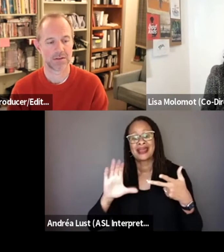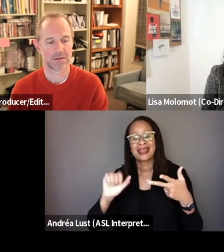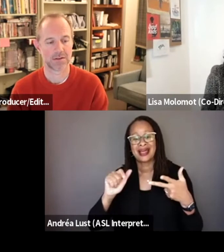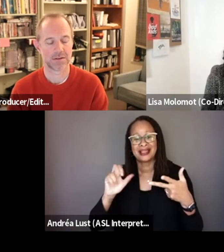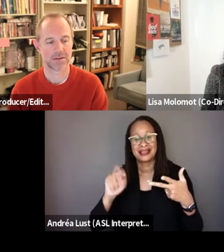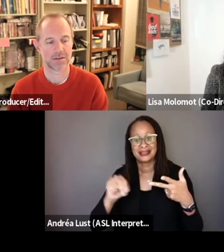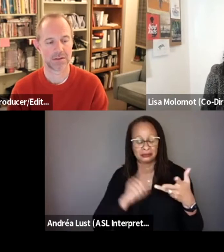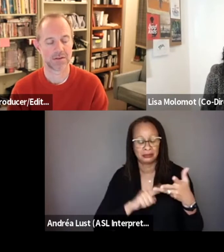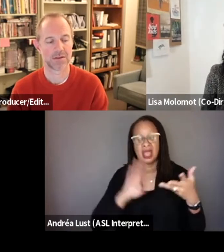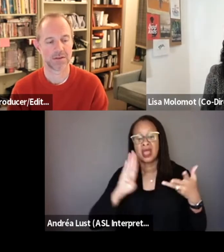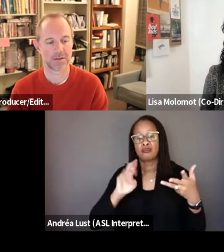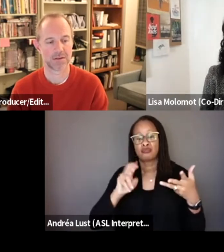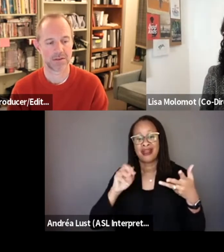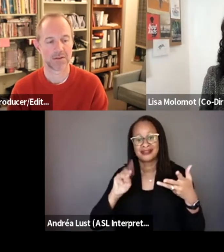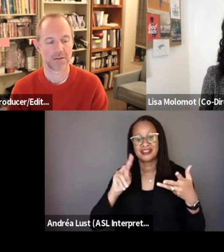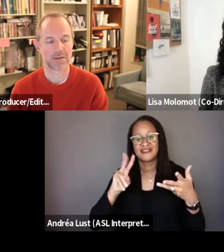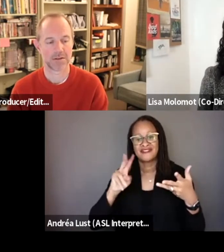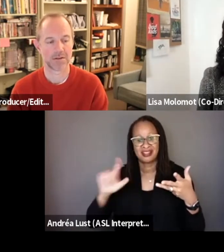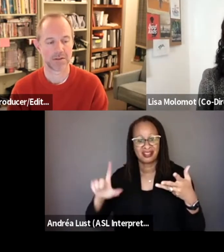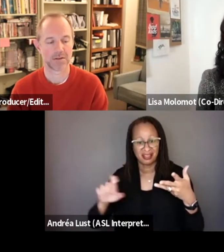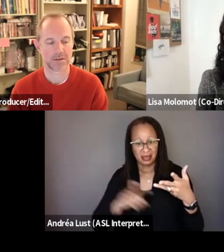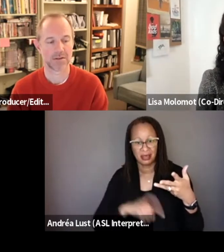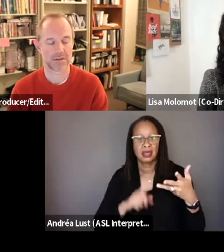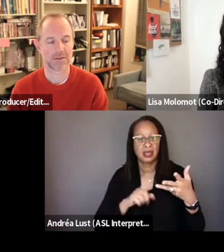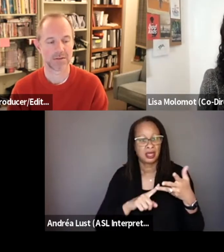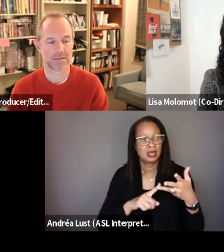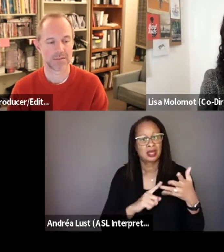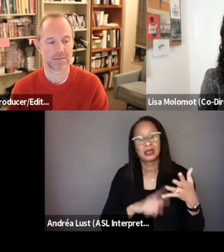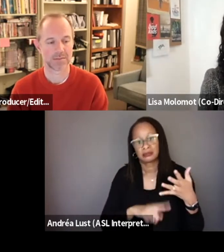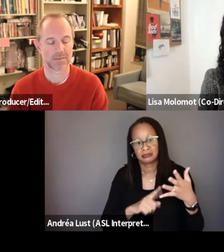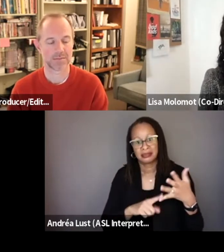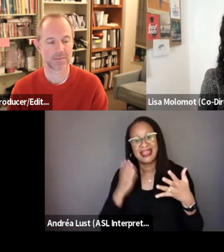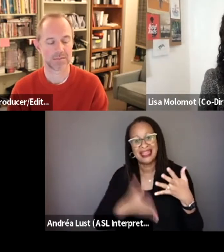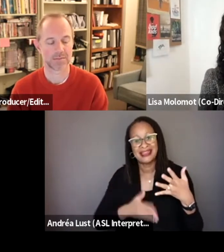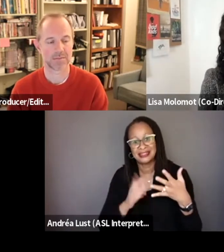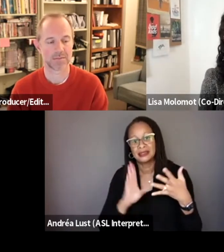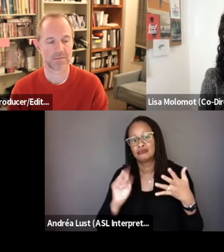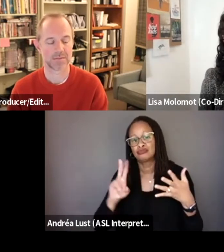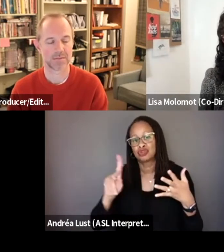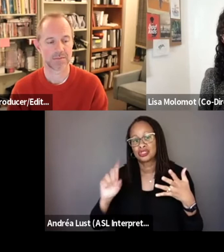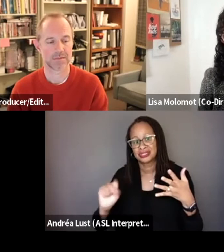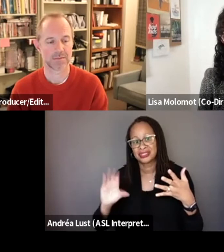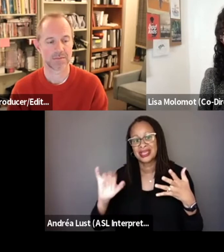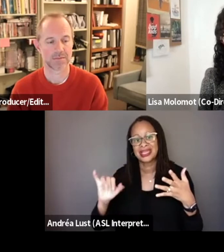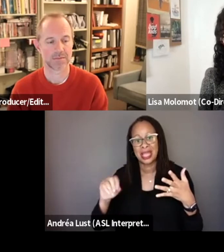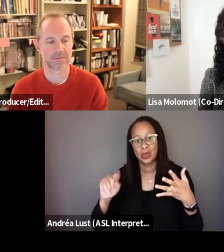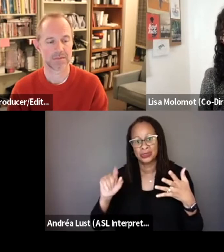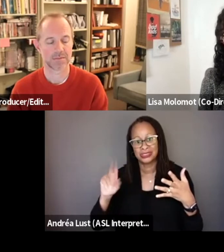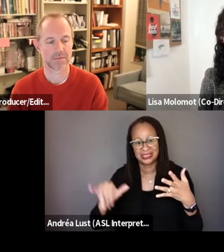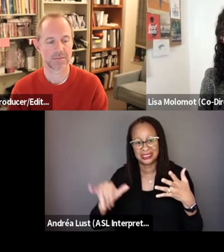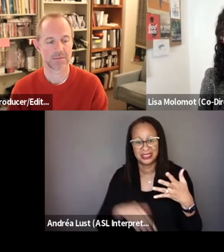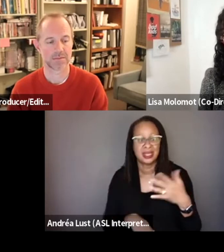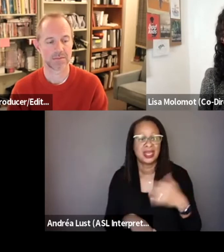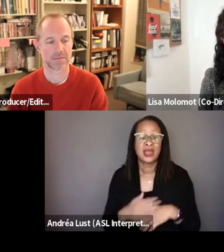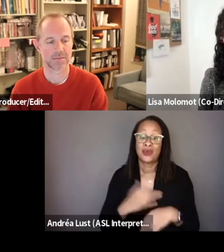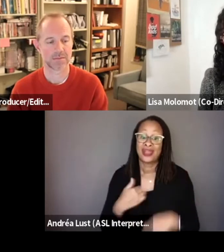and whole bunch of places along the way and ended in Brooks County. And we had actually two screenings in Brooks County.